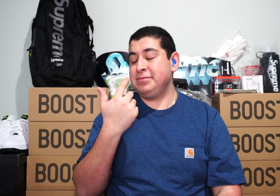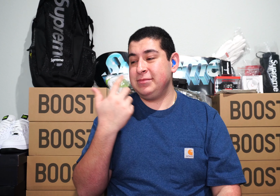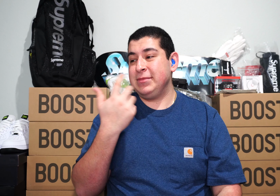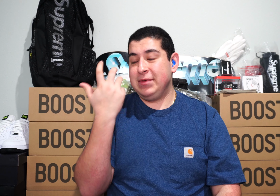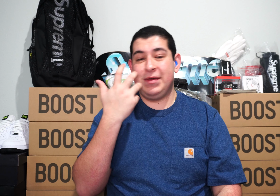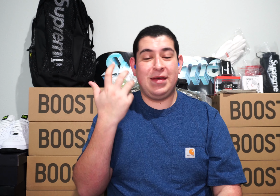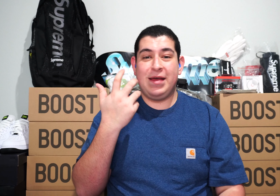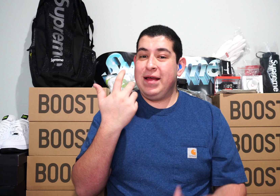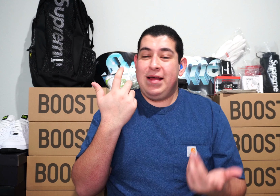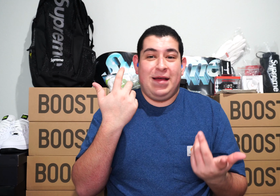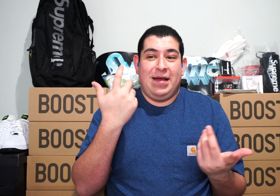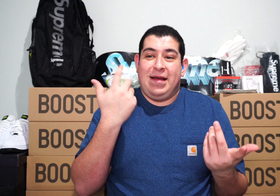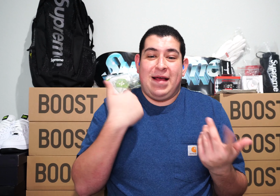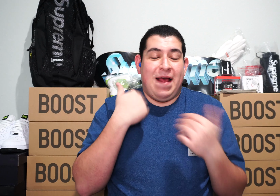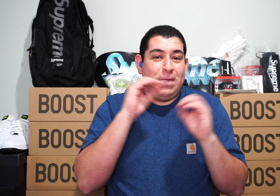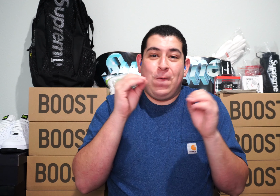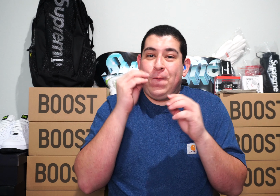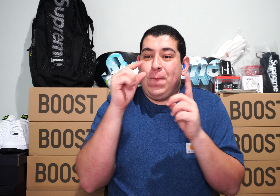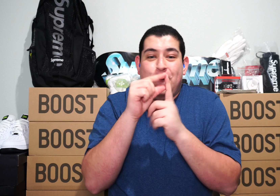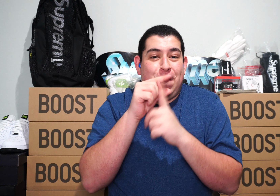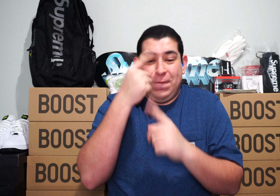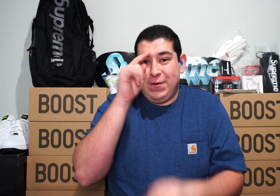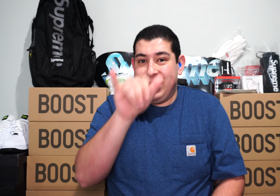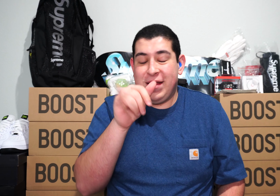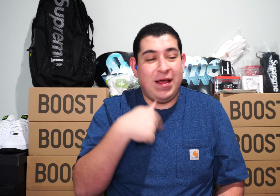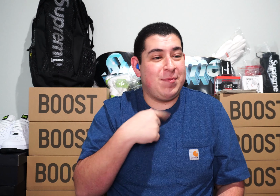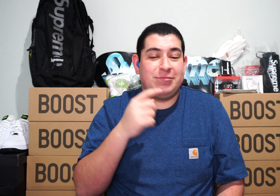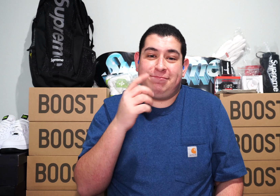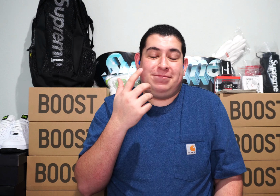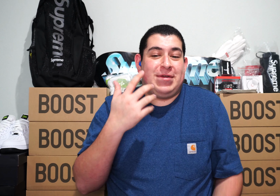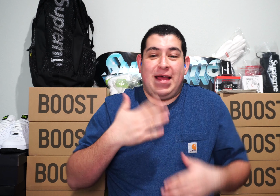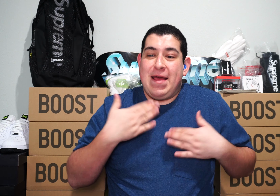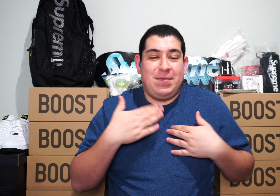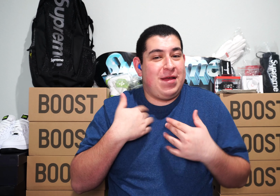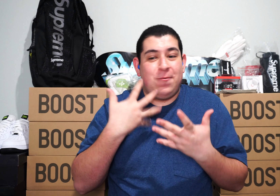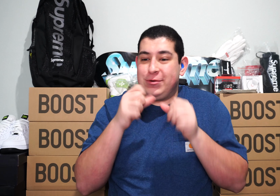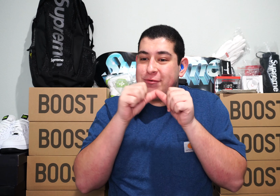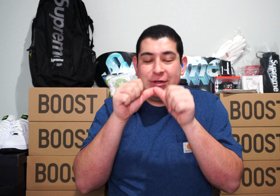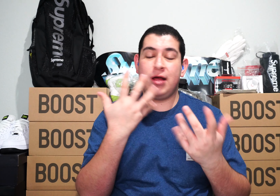I… I’m so speechless.